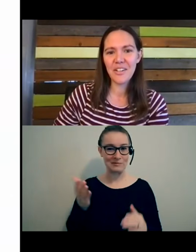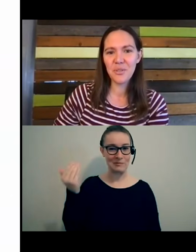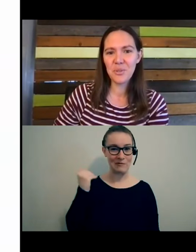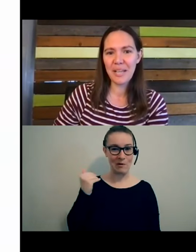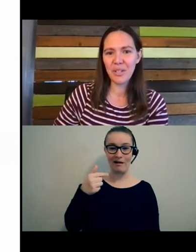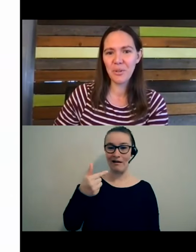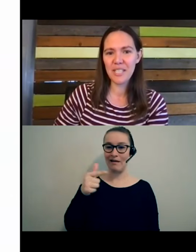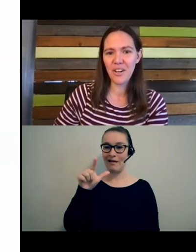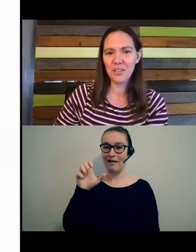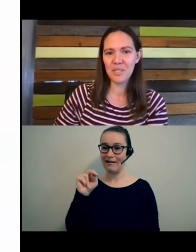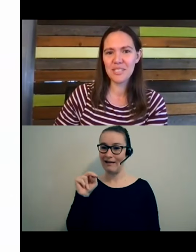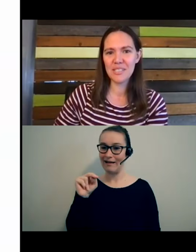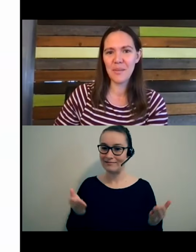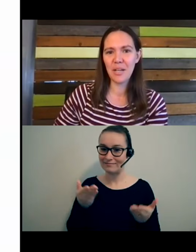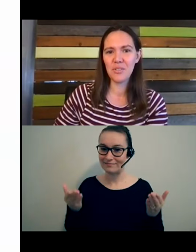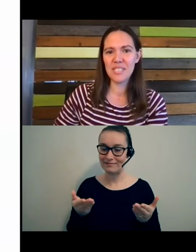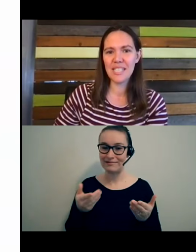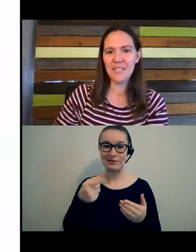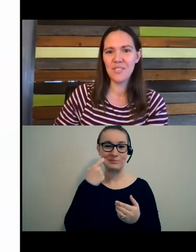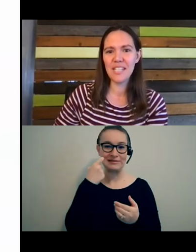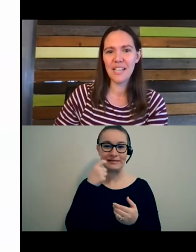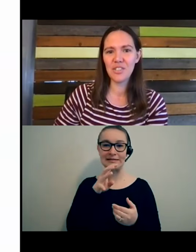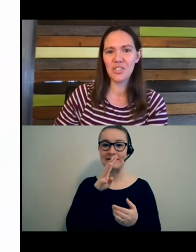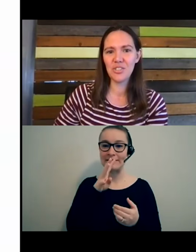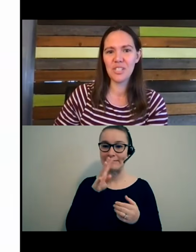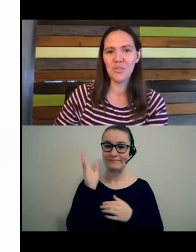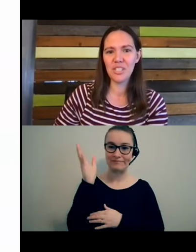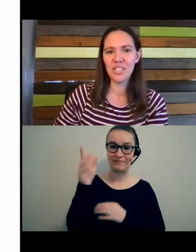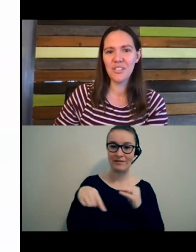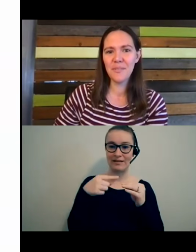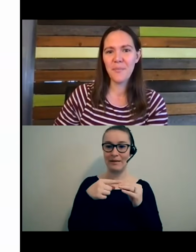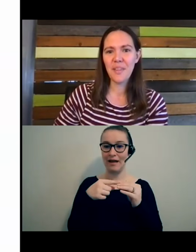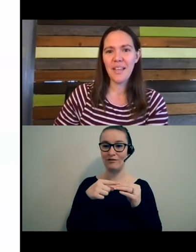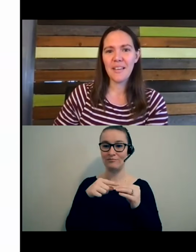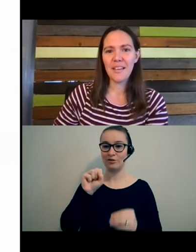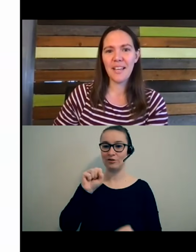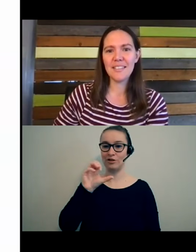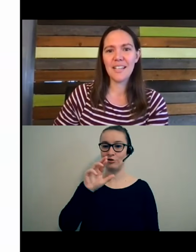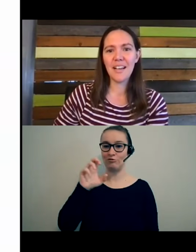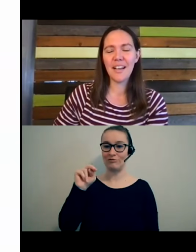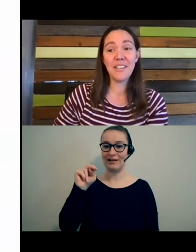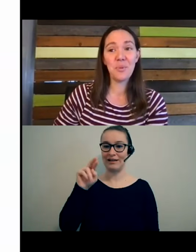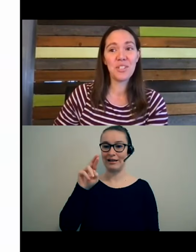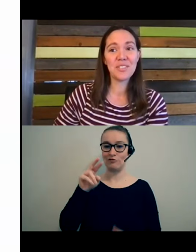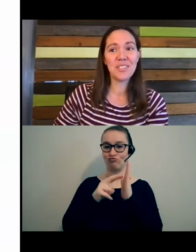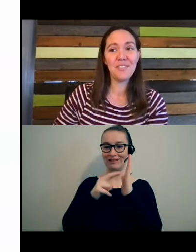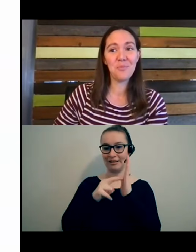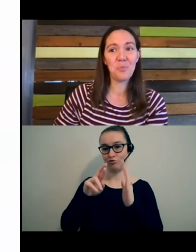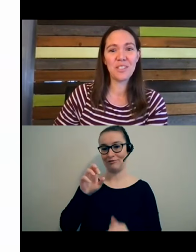who gave a great talk recently about using NVDA screen reader. And I think we just worked out --